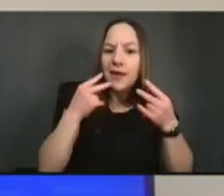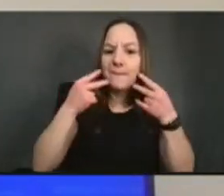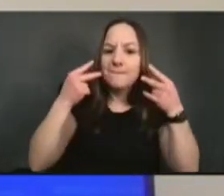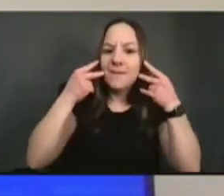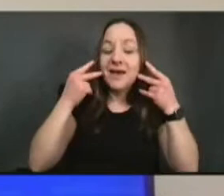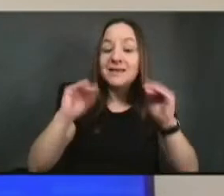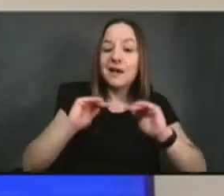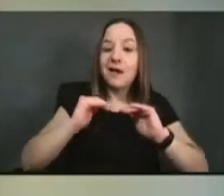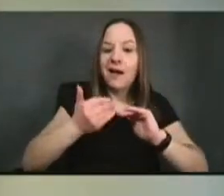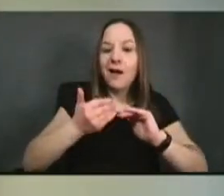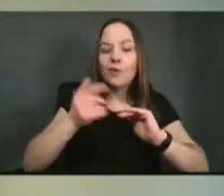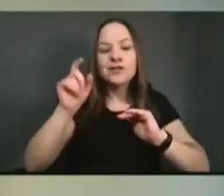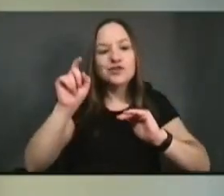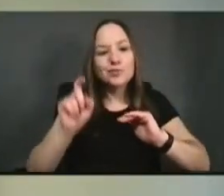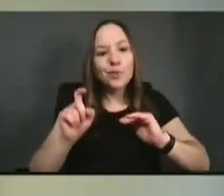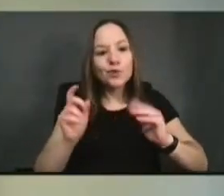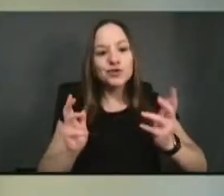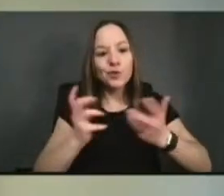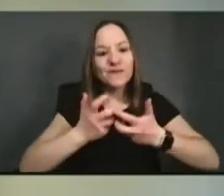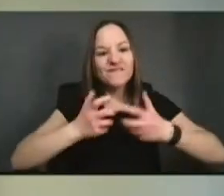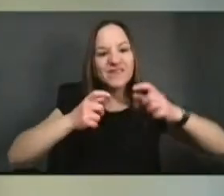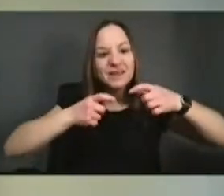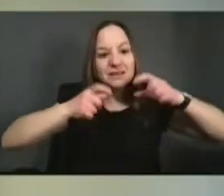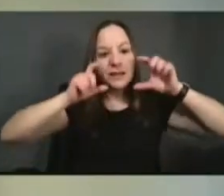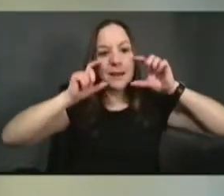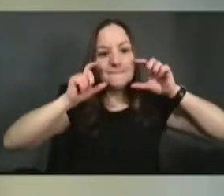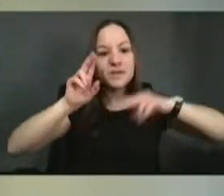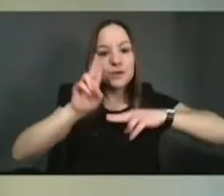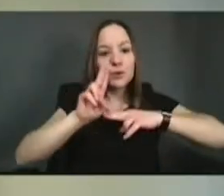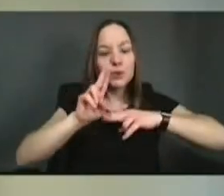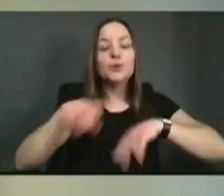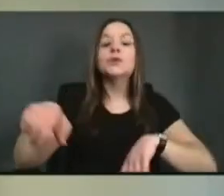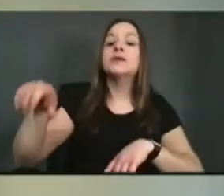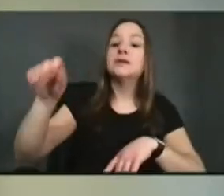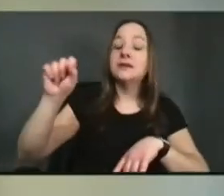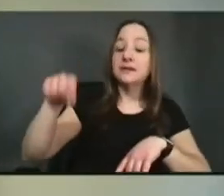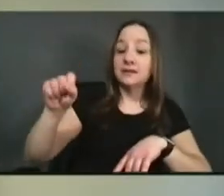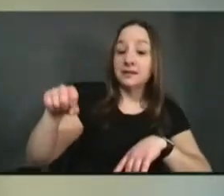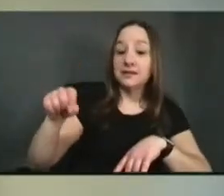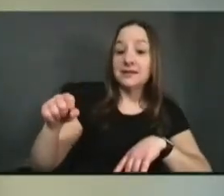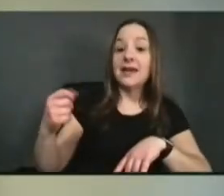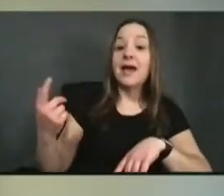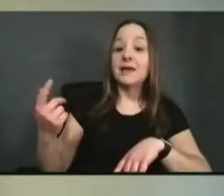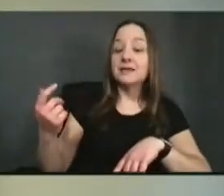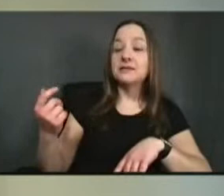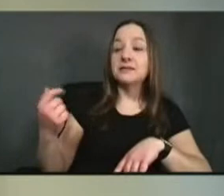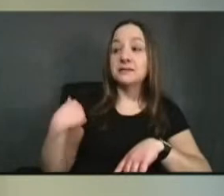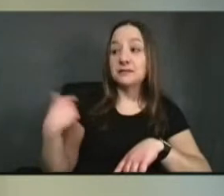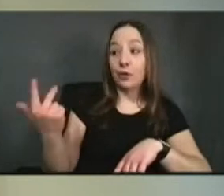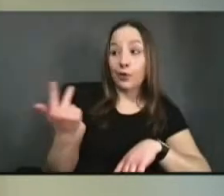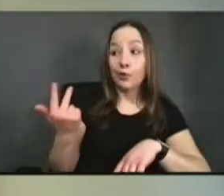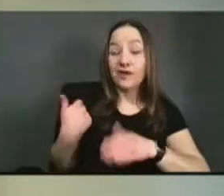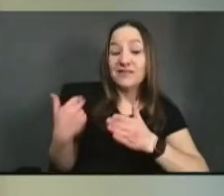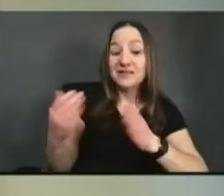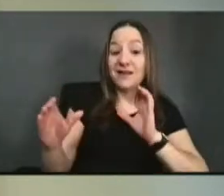those K N 95 masks how a mask is meant to fit and should be used.